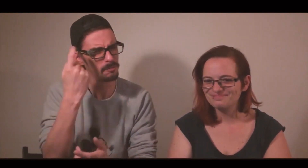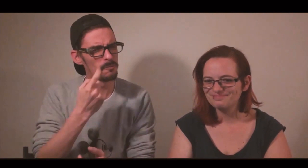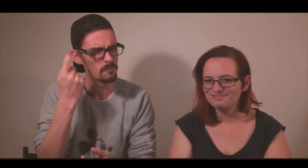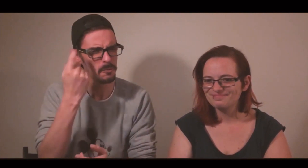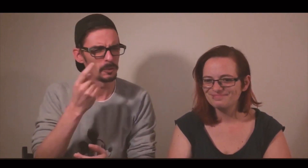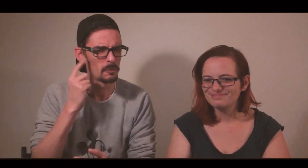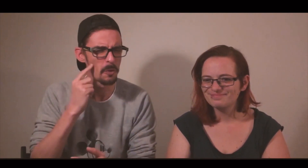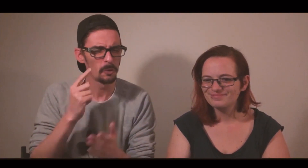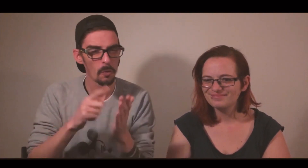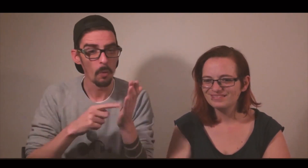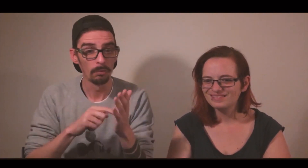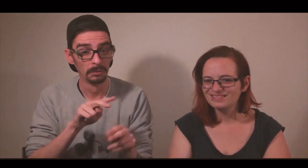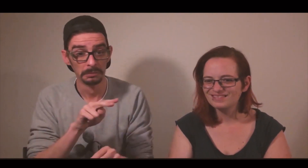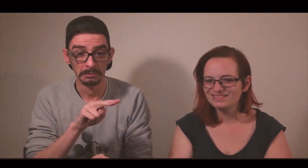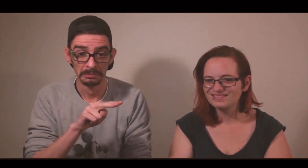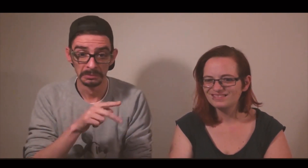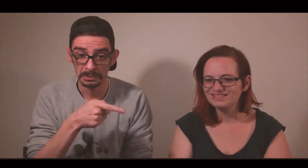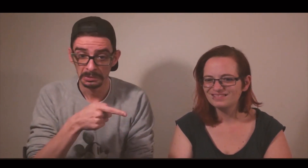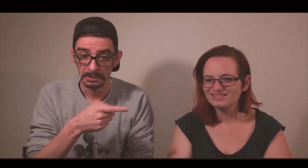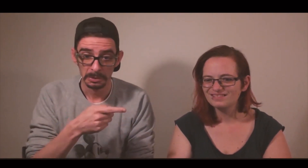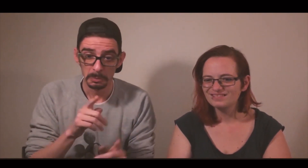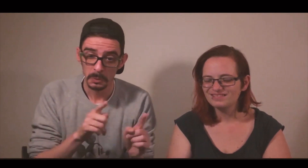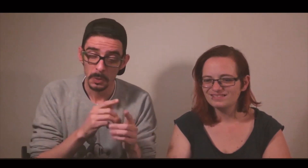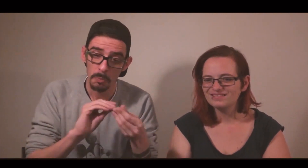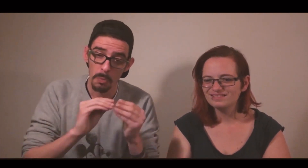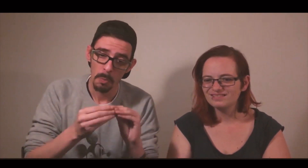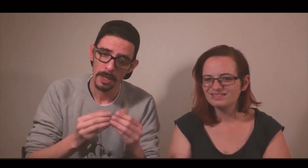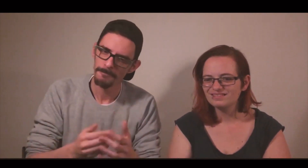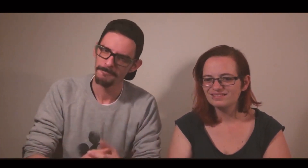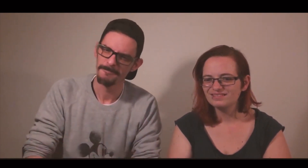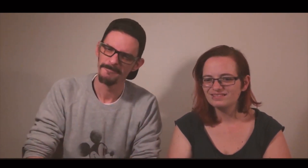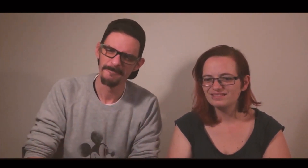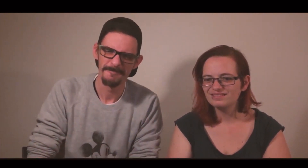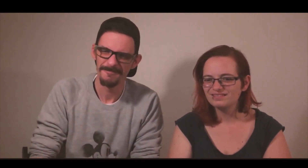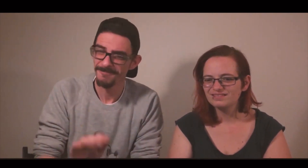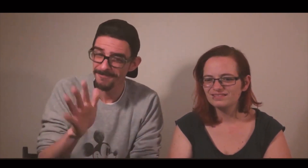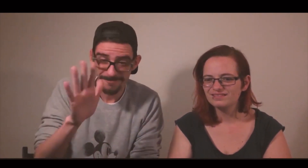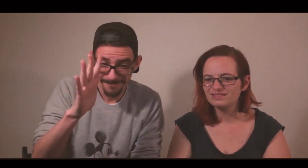That’s why I’m often surprised by the ideas of hearing people about deaf people,